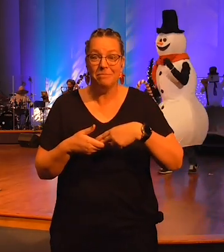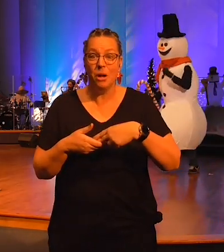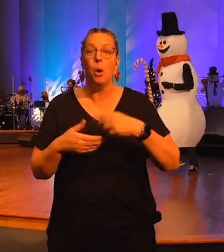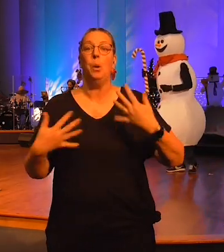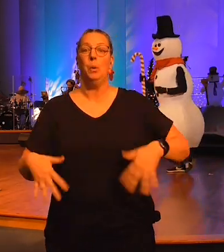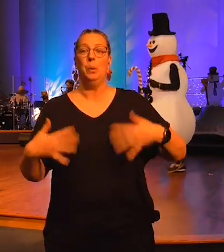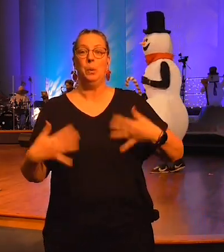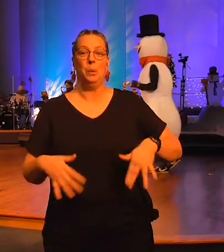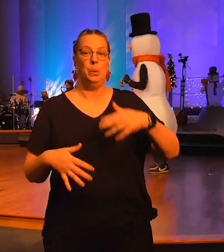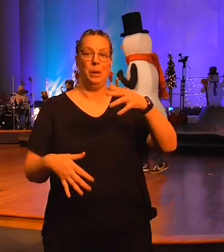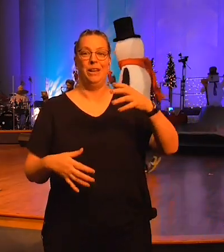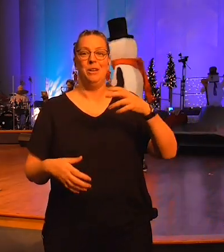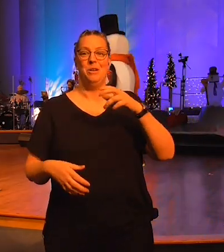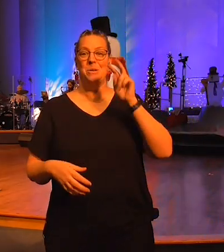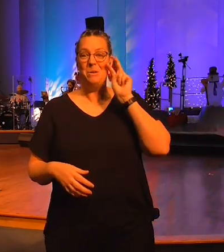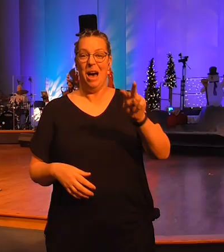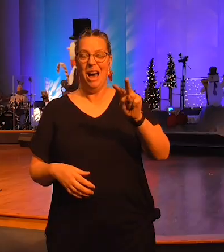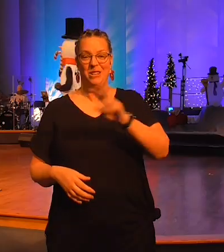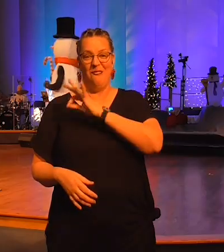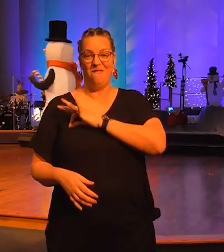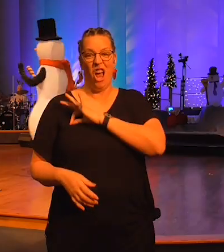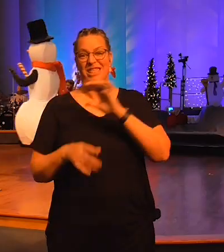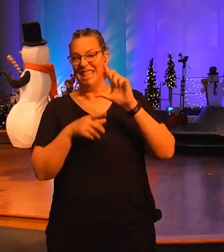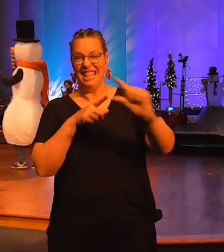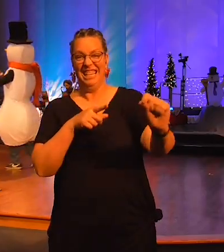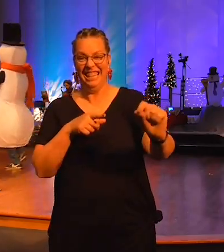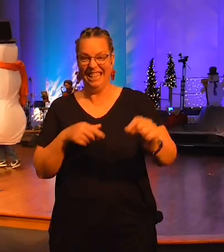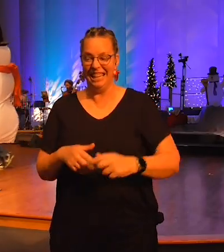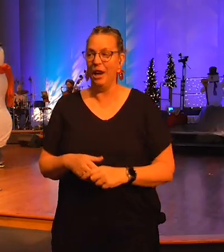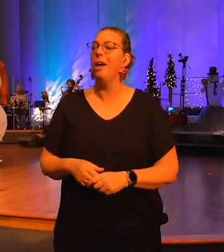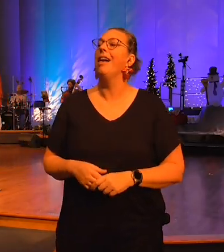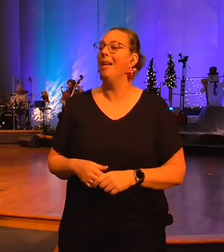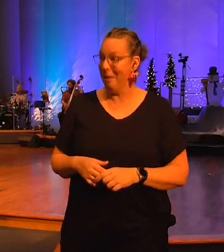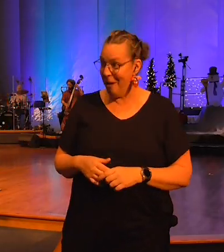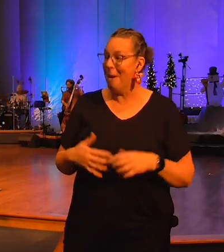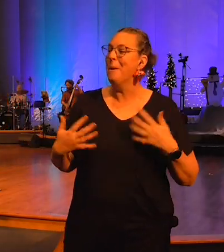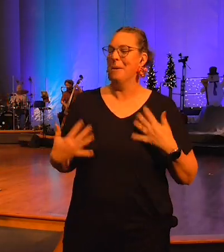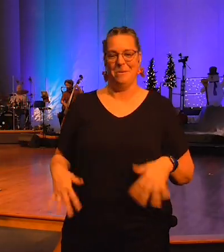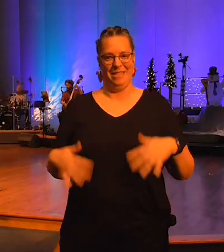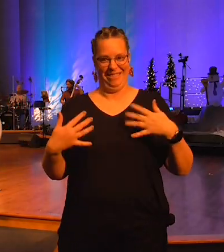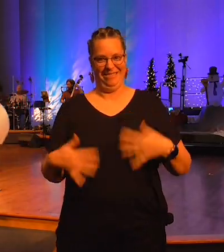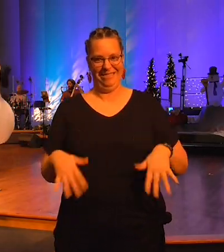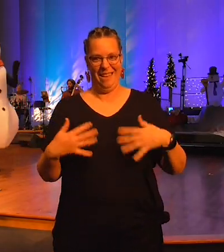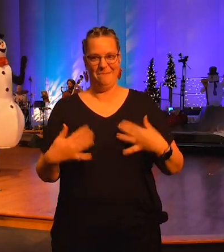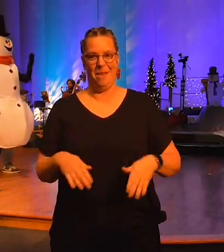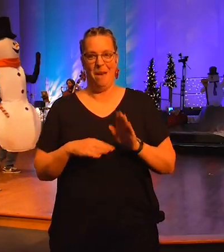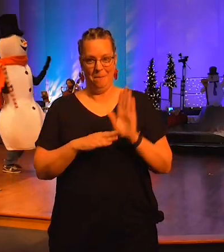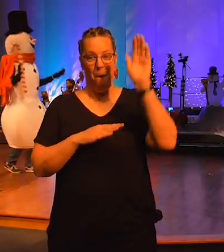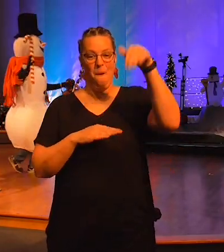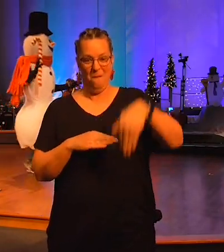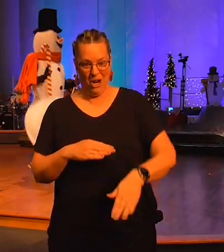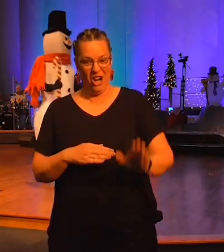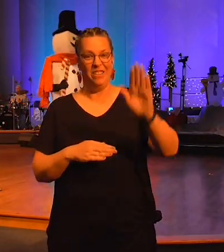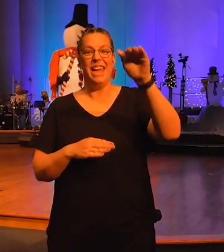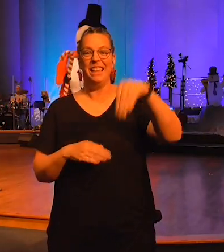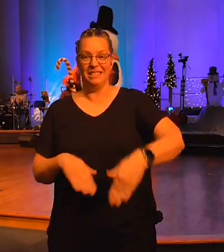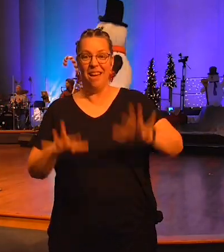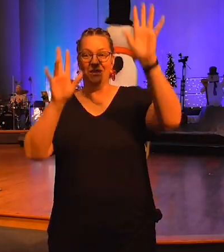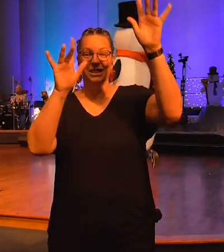everybody oh you sound great don't me